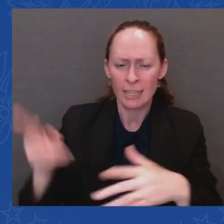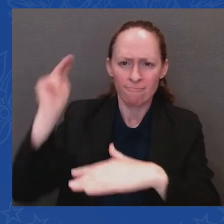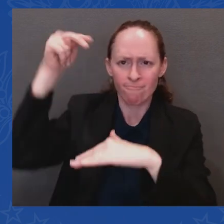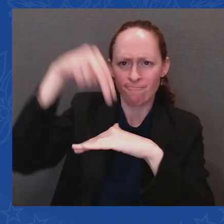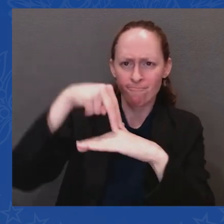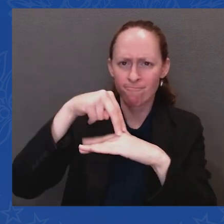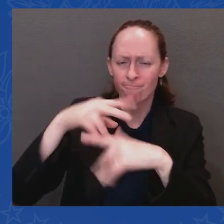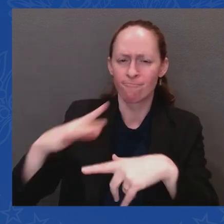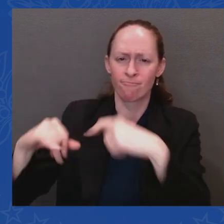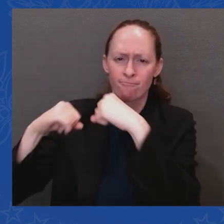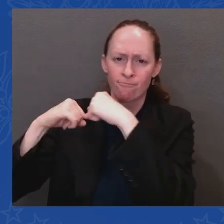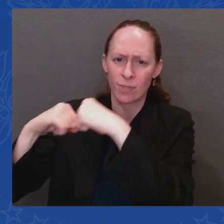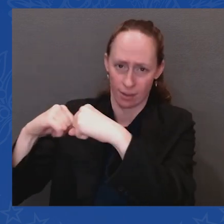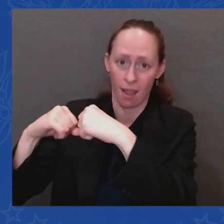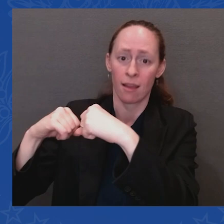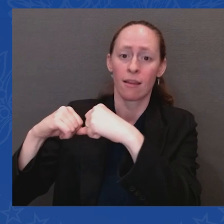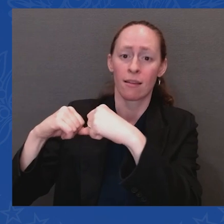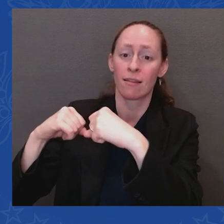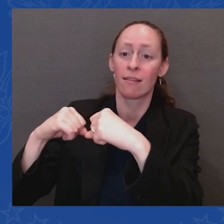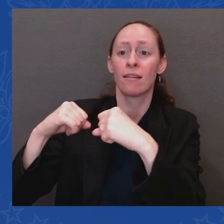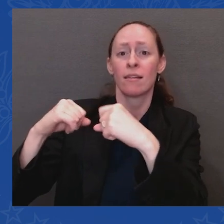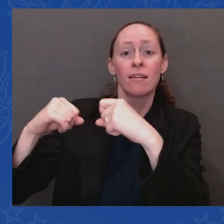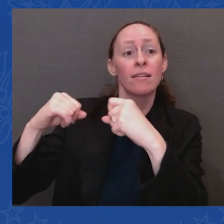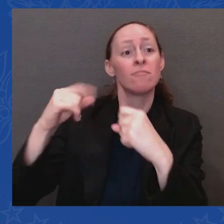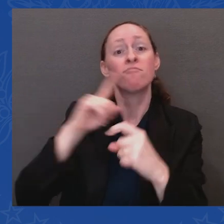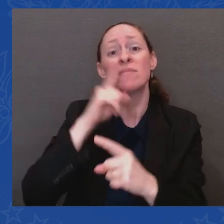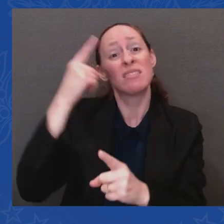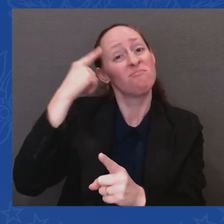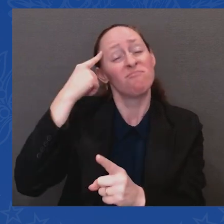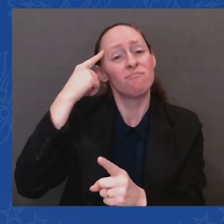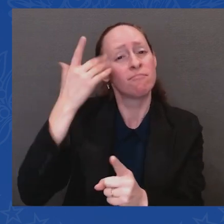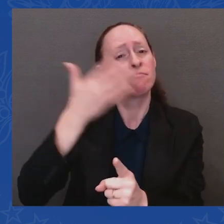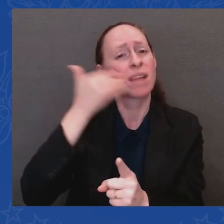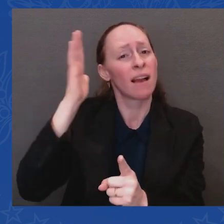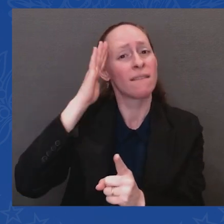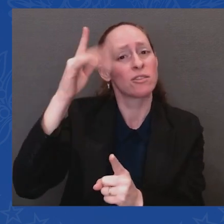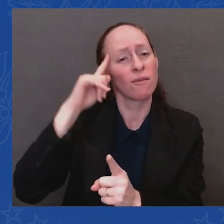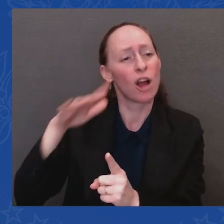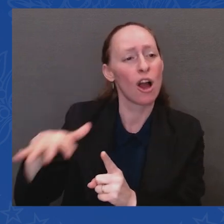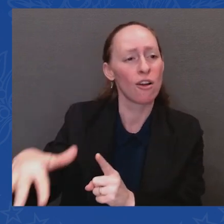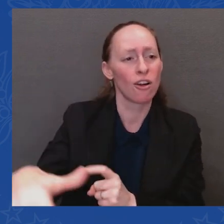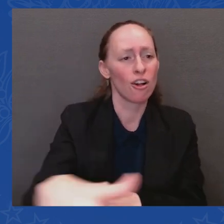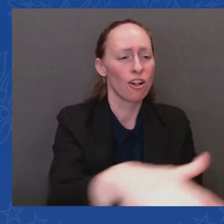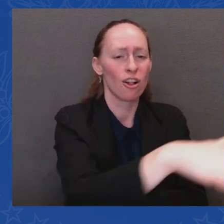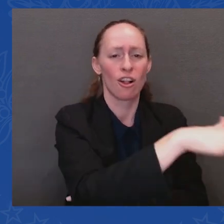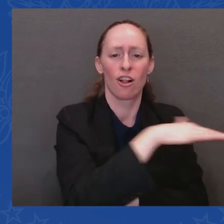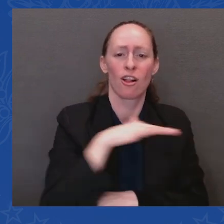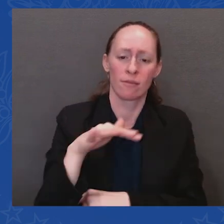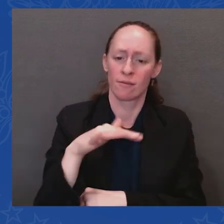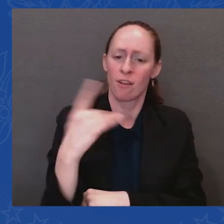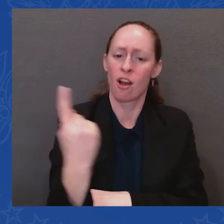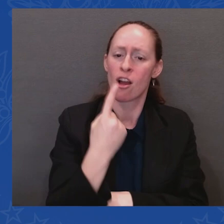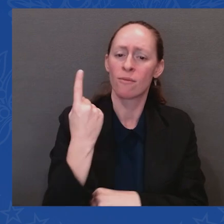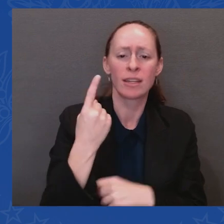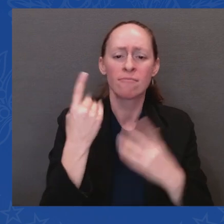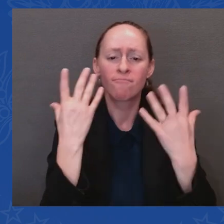those who have always, always kept the light of liberty shining bright across the world: our veterans.